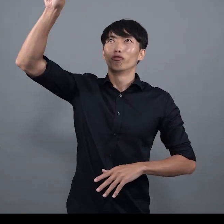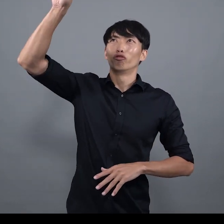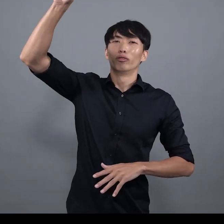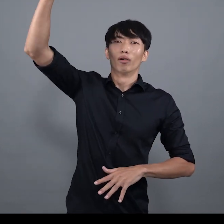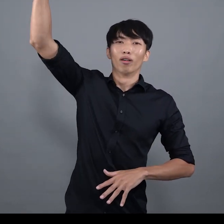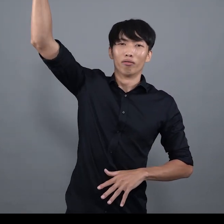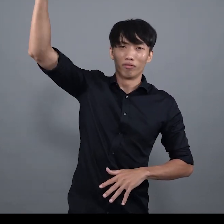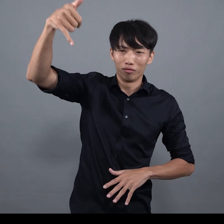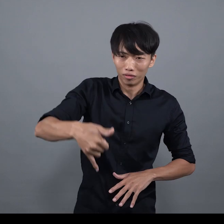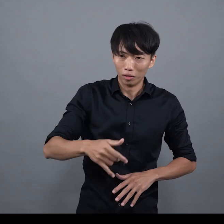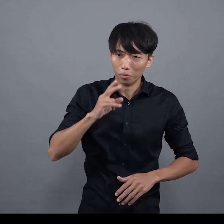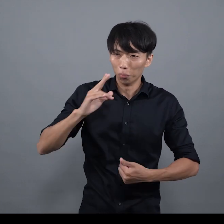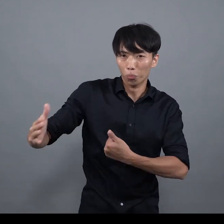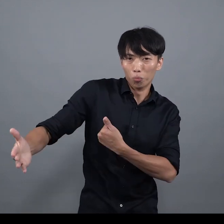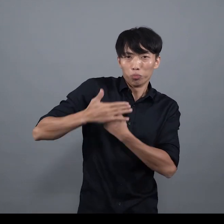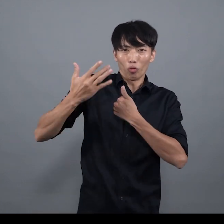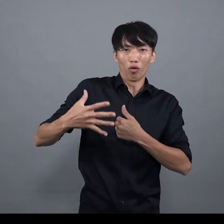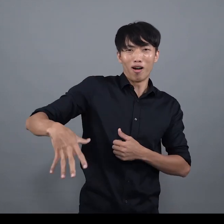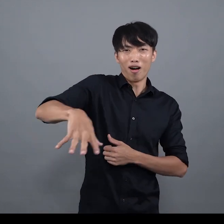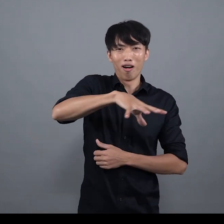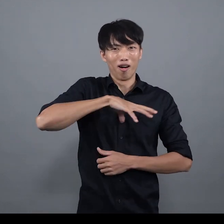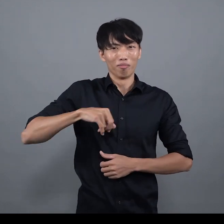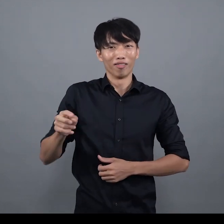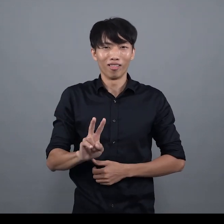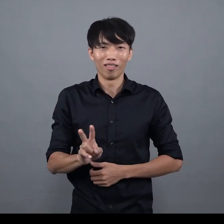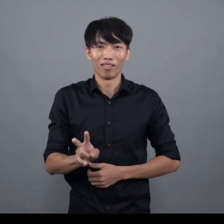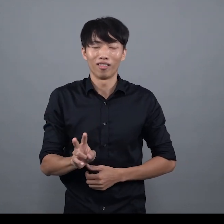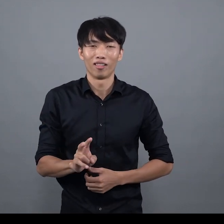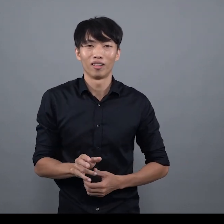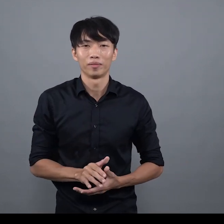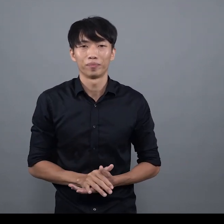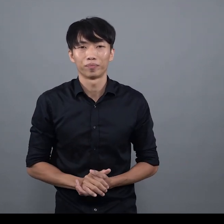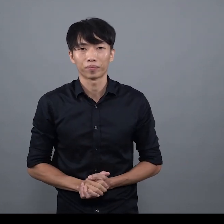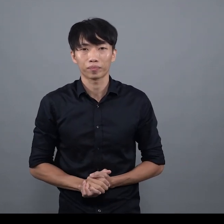Well, it feels like it’s completed